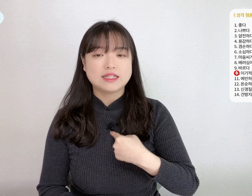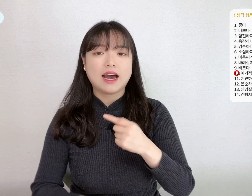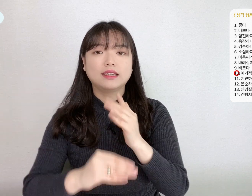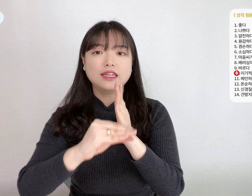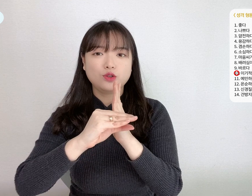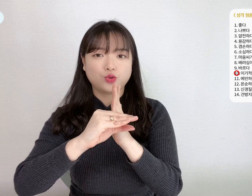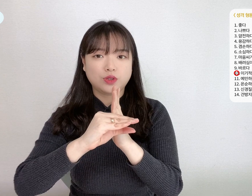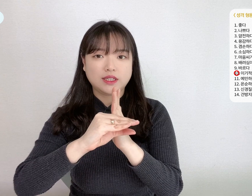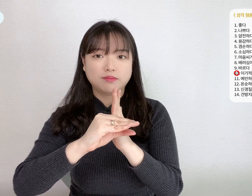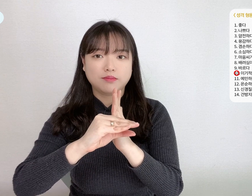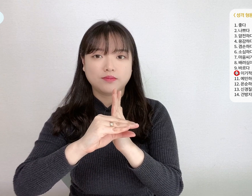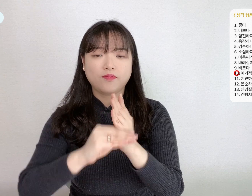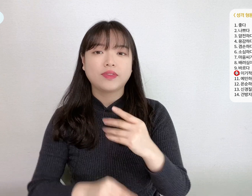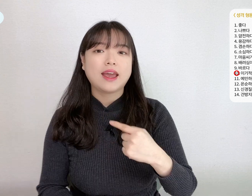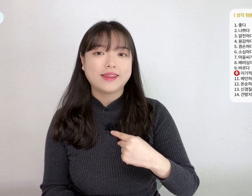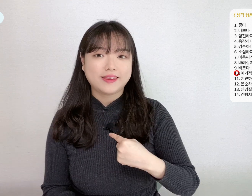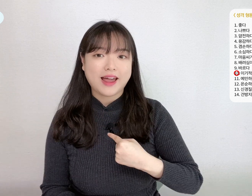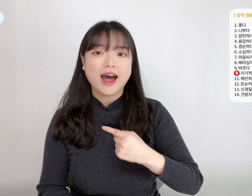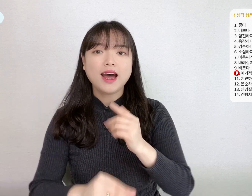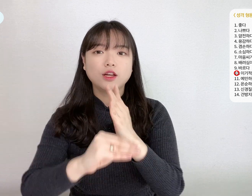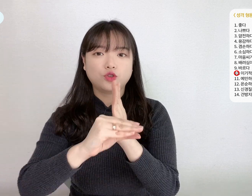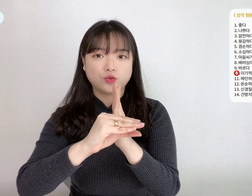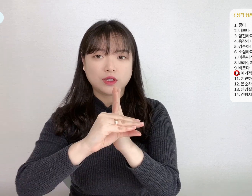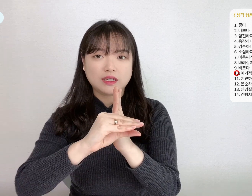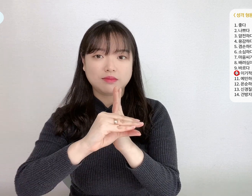like this and use it as self-centered or self-centered.